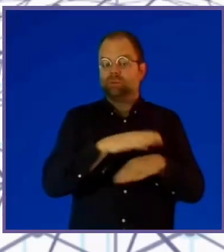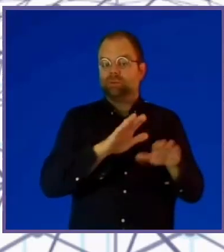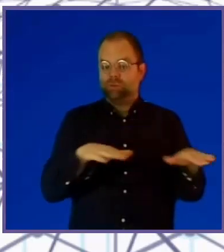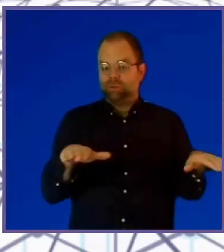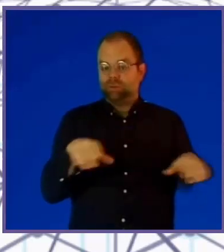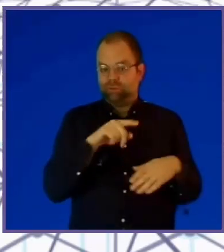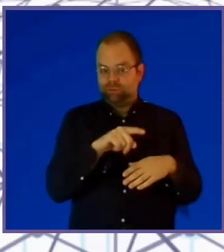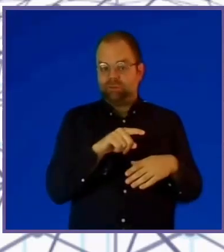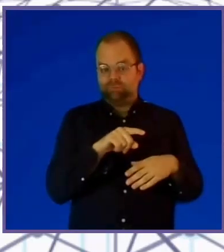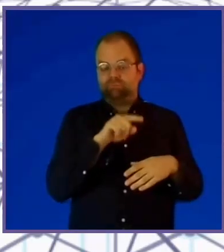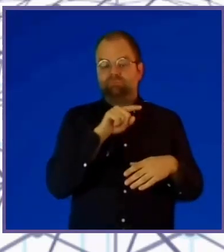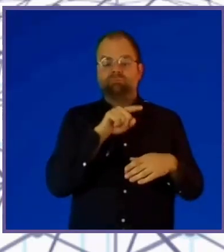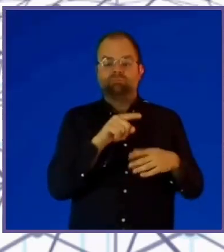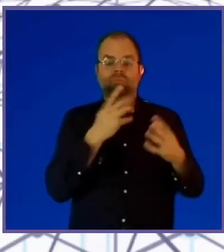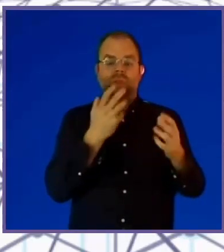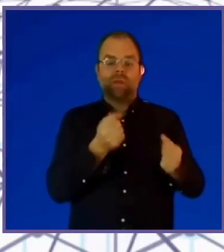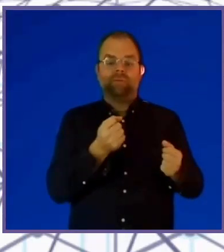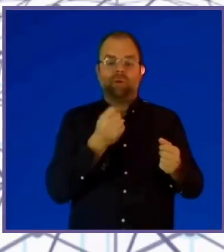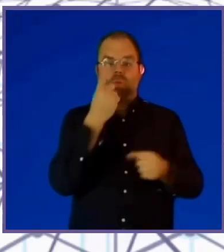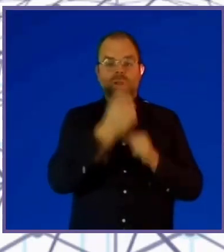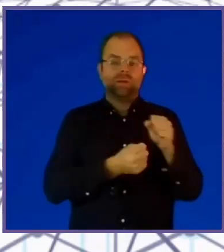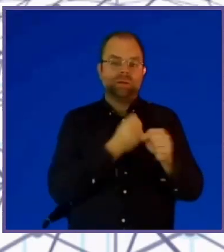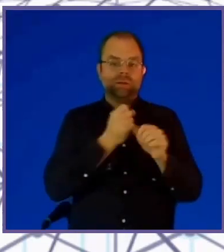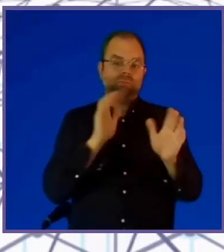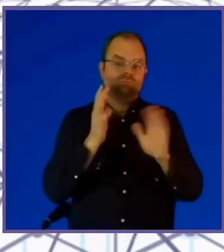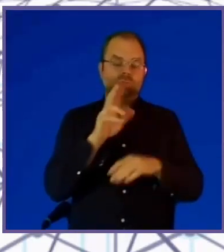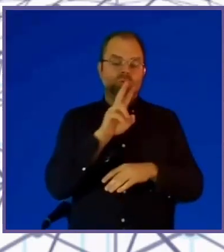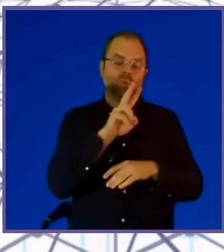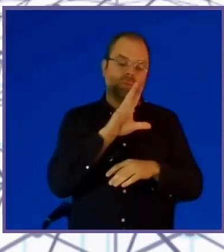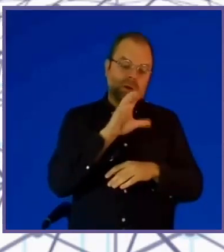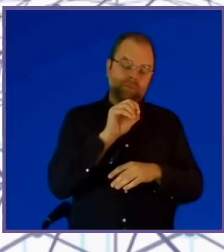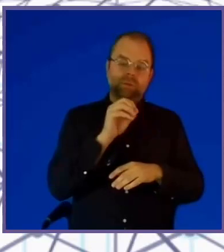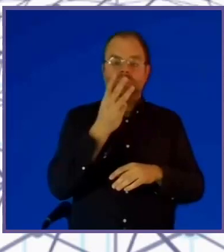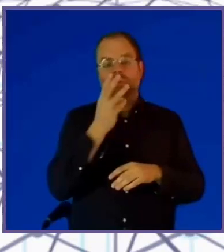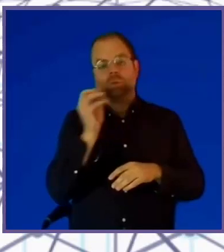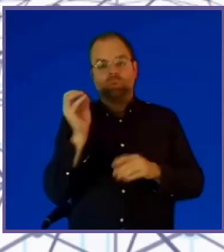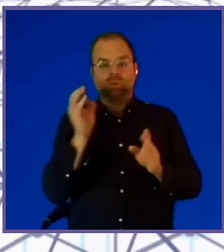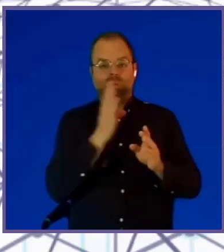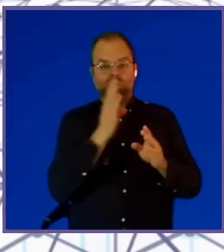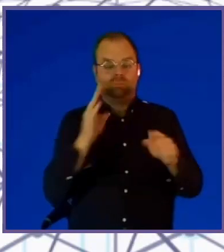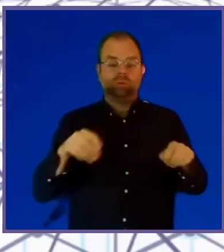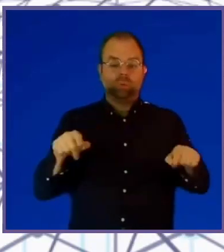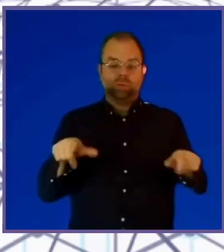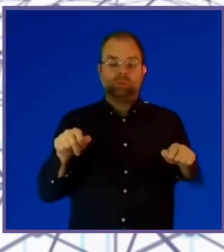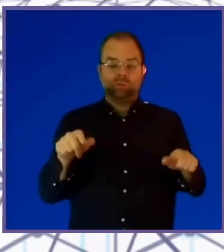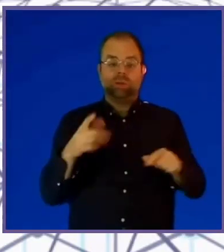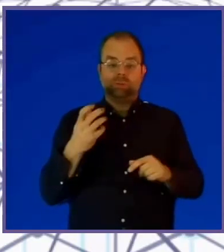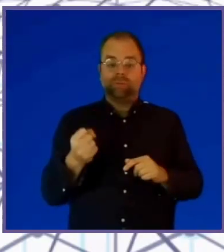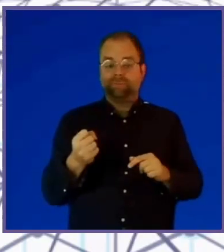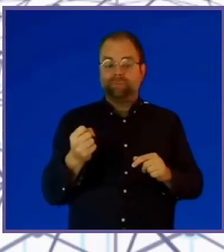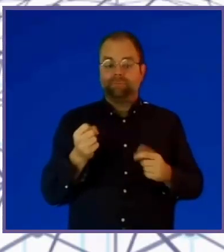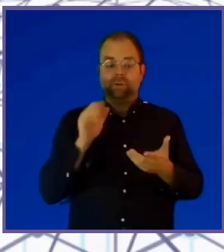So during the interview, CDC identified five spare parts which would require frequent replacement